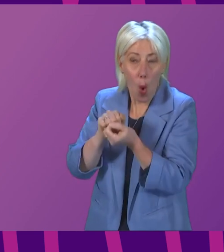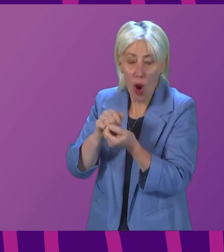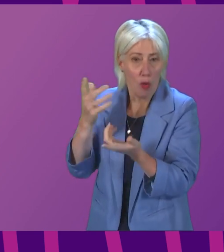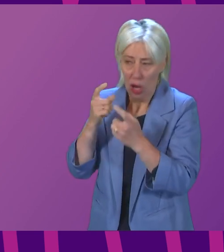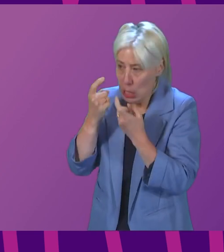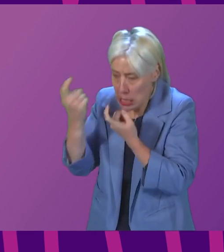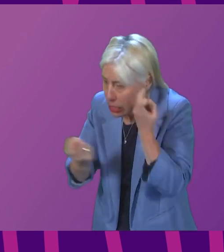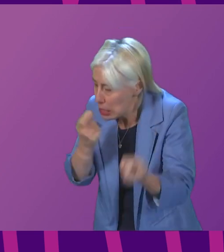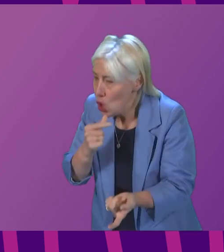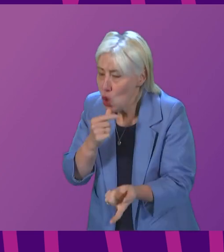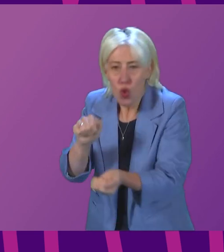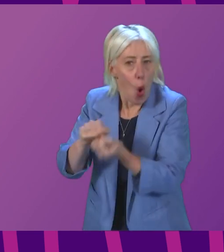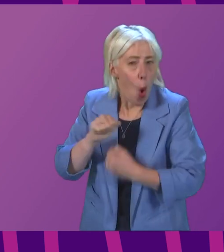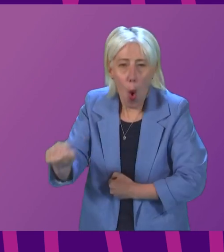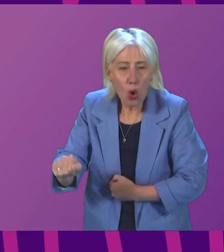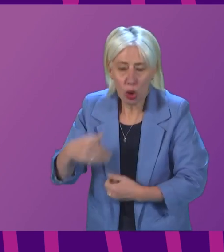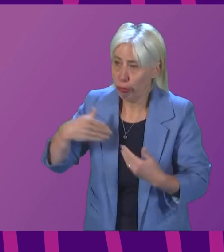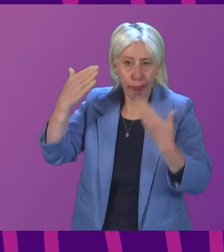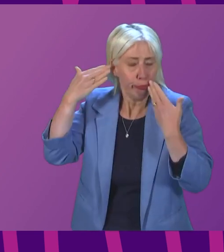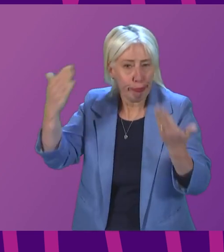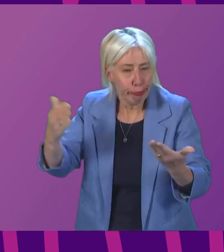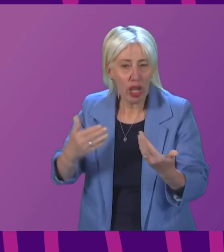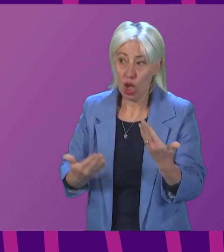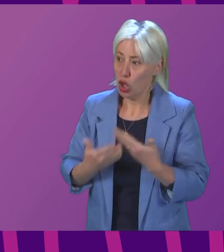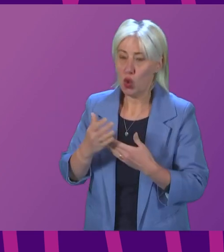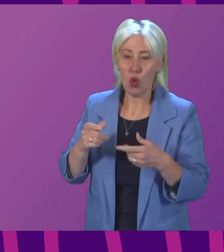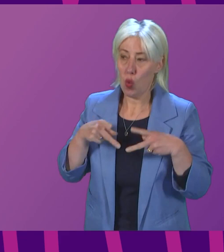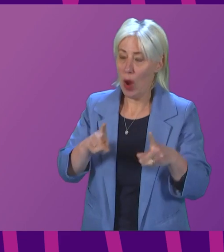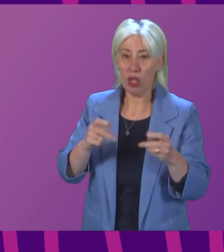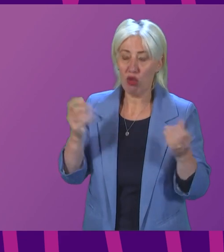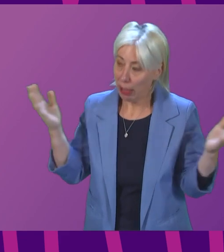prevents organisations such as Energise Galashiels and the local authority from redeveloping